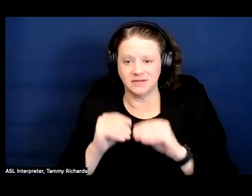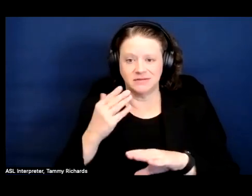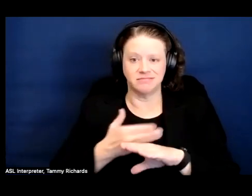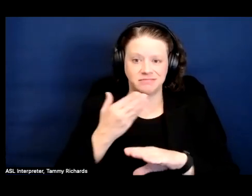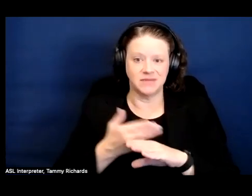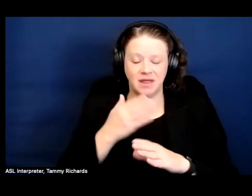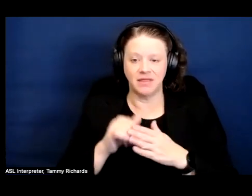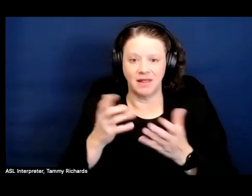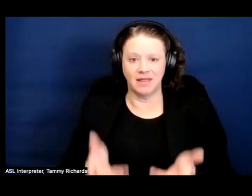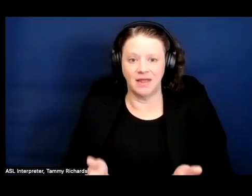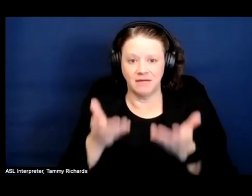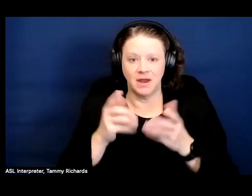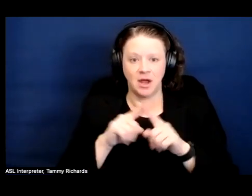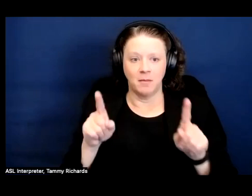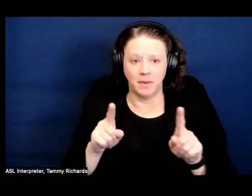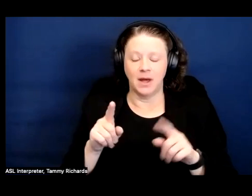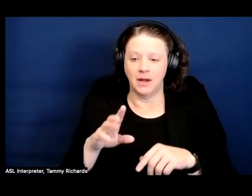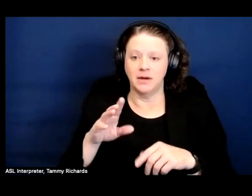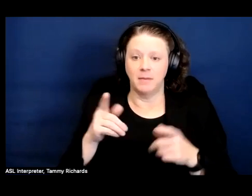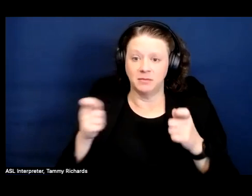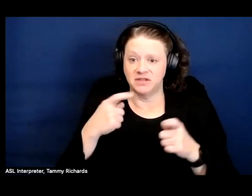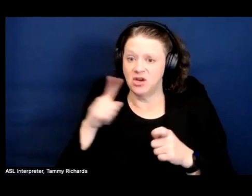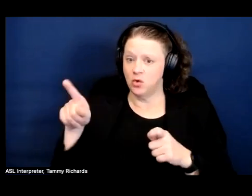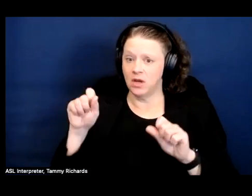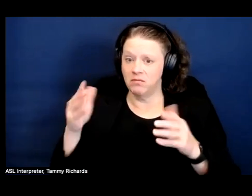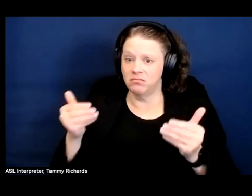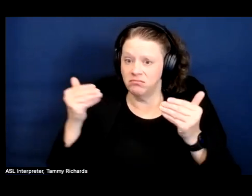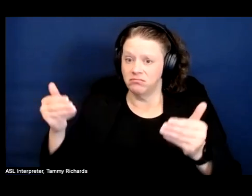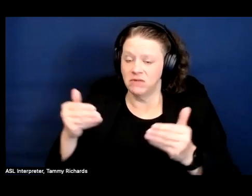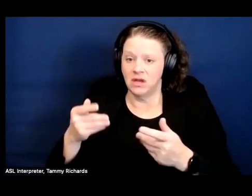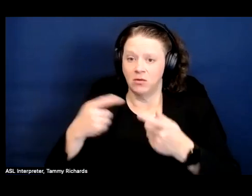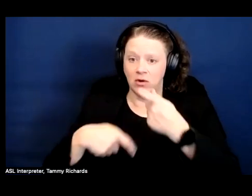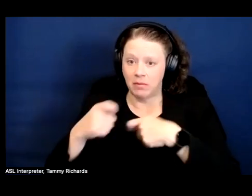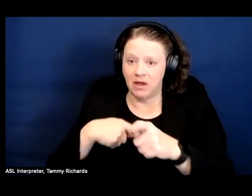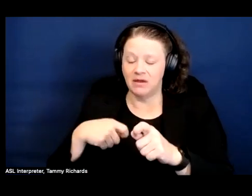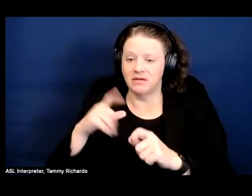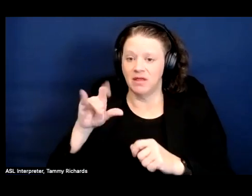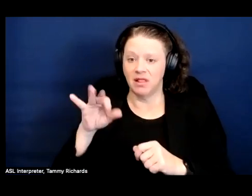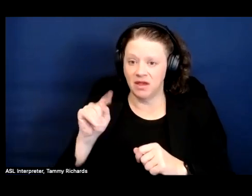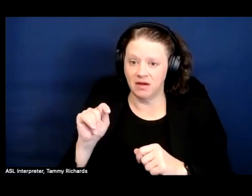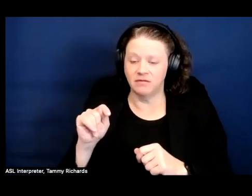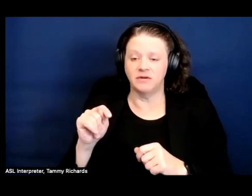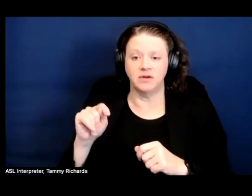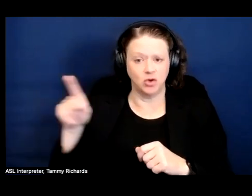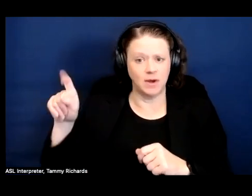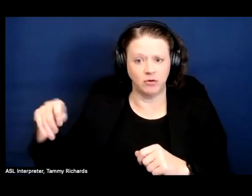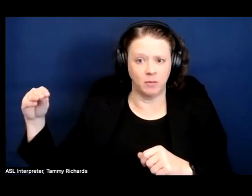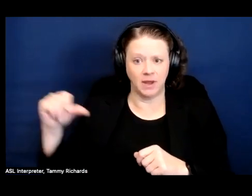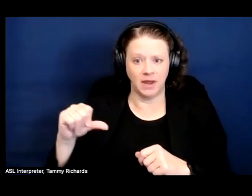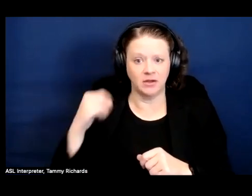homeless assistance programs out there with fewer discriminations against that type of assistance,